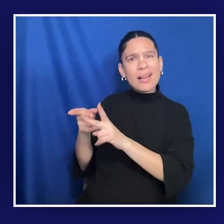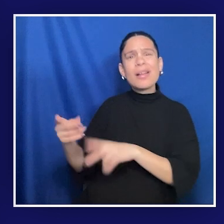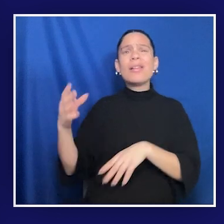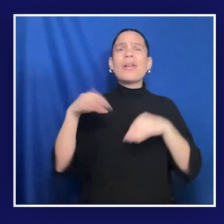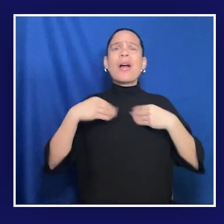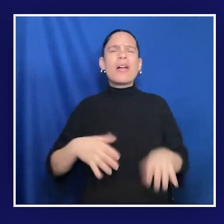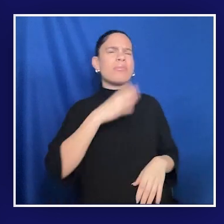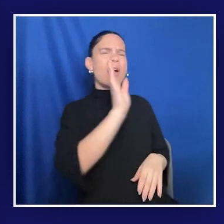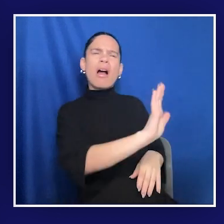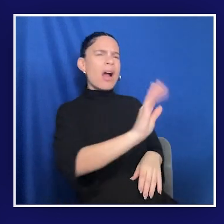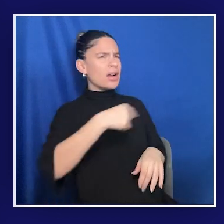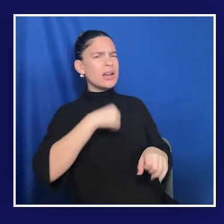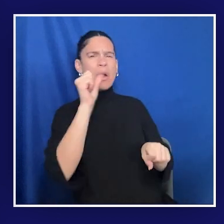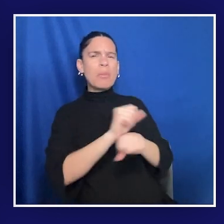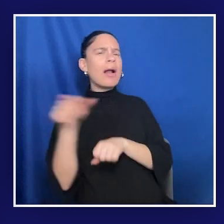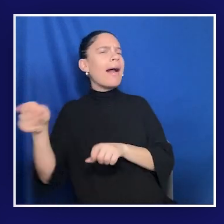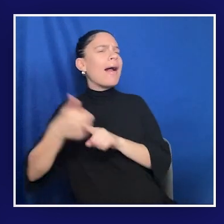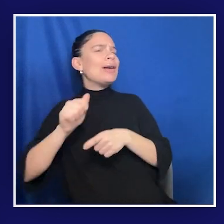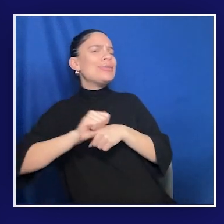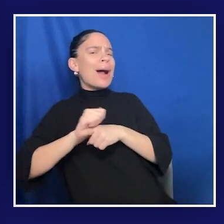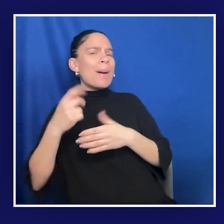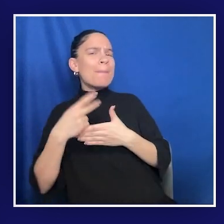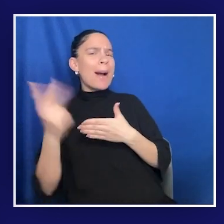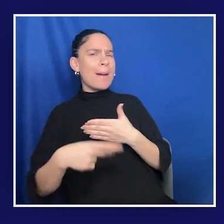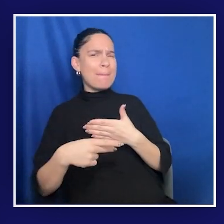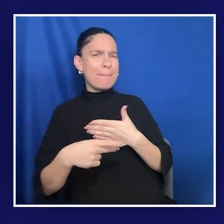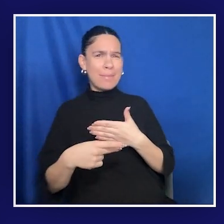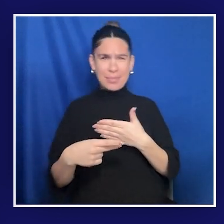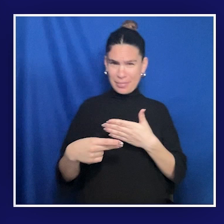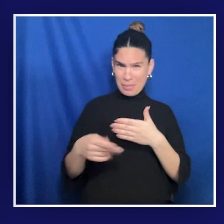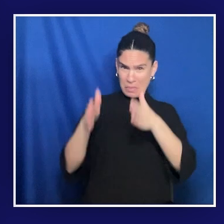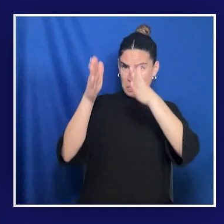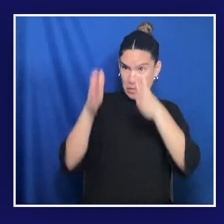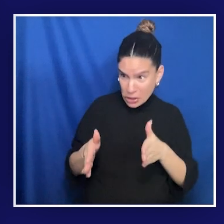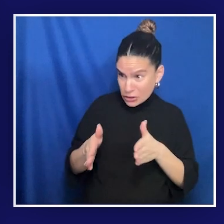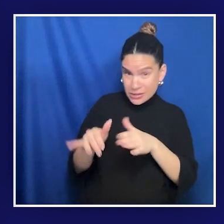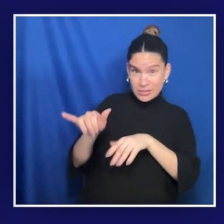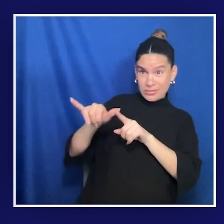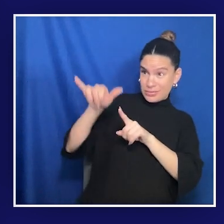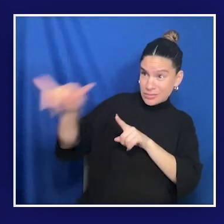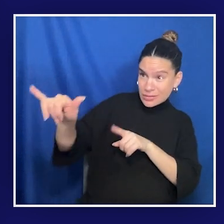We're not employment, we don't do employment here. We're a training program." When someone is in your training program,